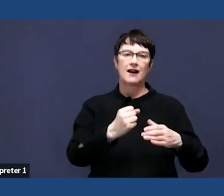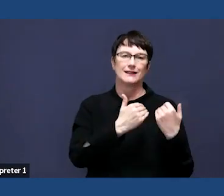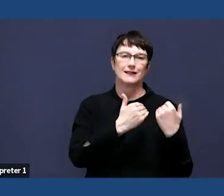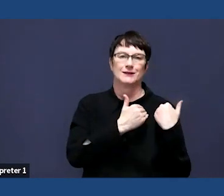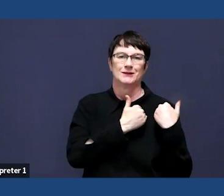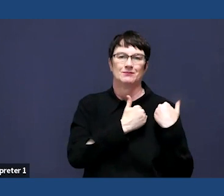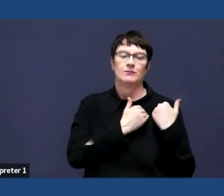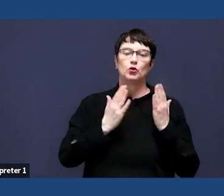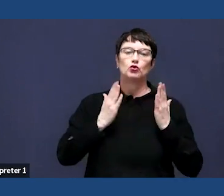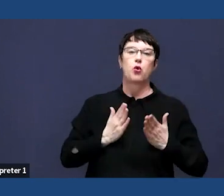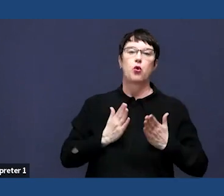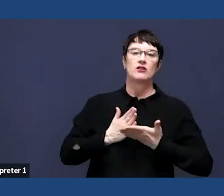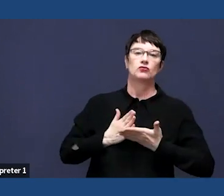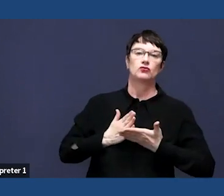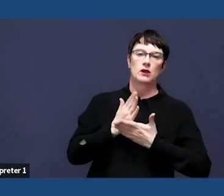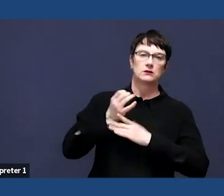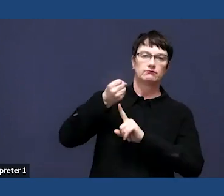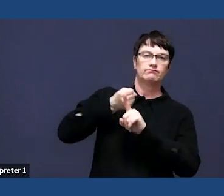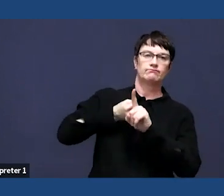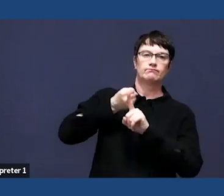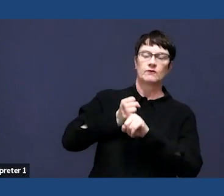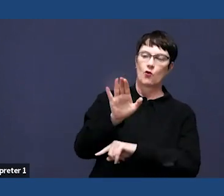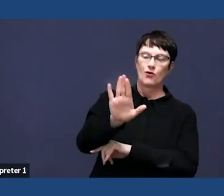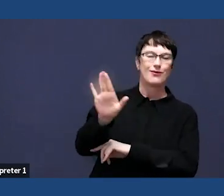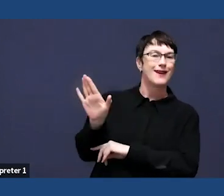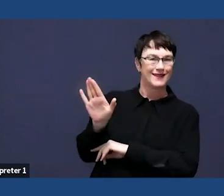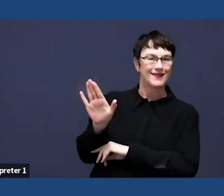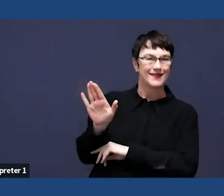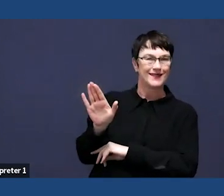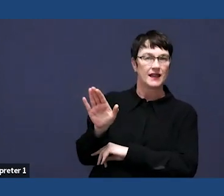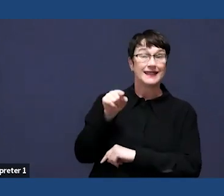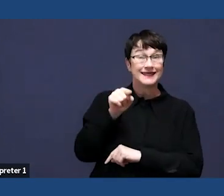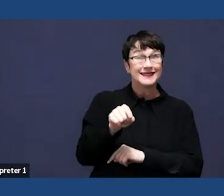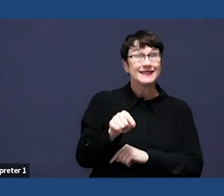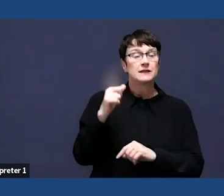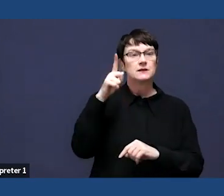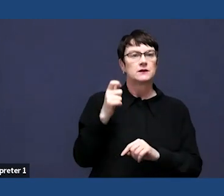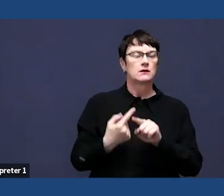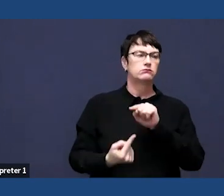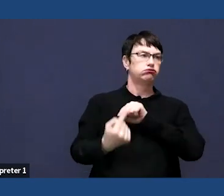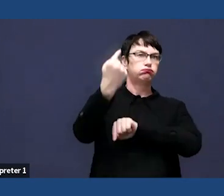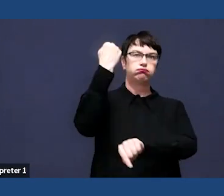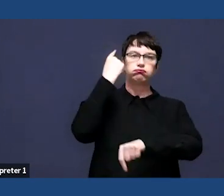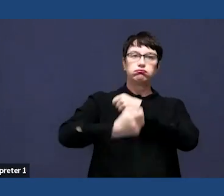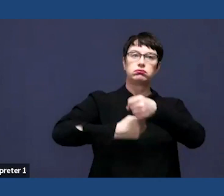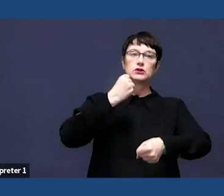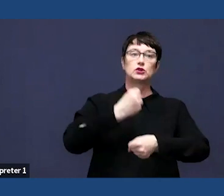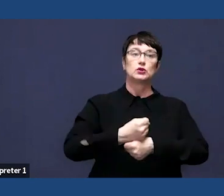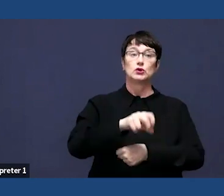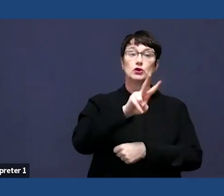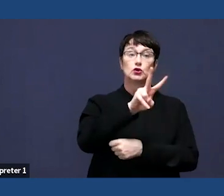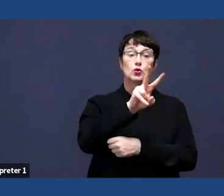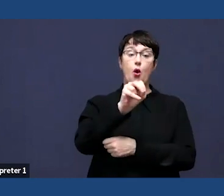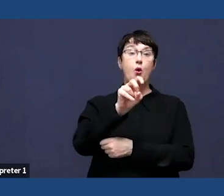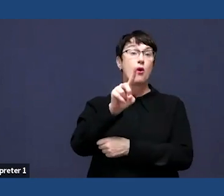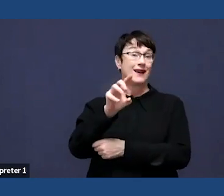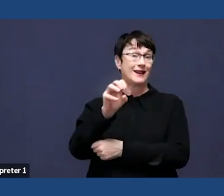This started in 2010. And it has a mandate for the purpose of strengthening the protection of the human rights of older